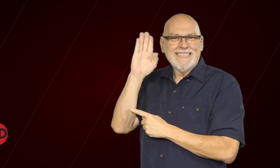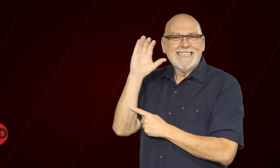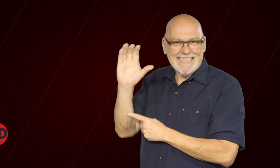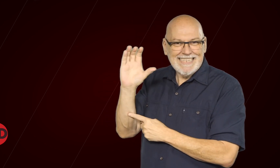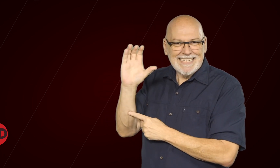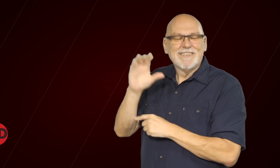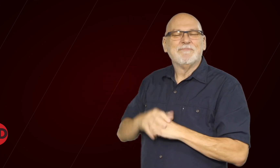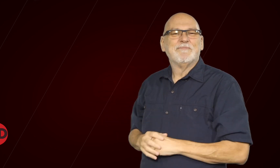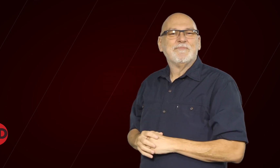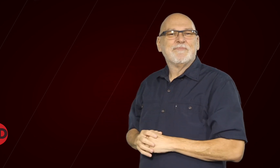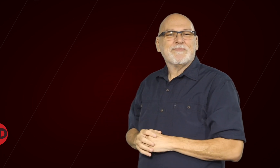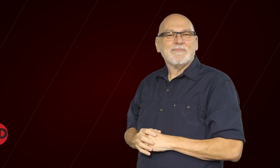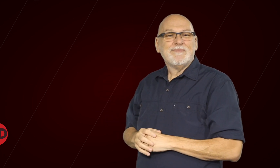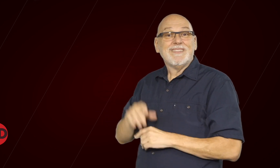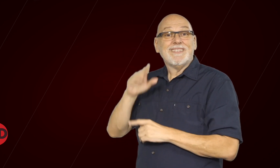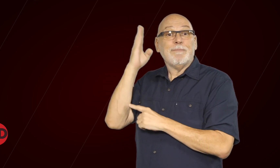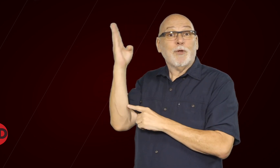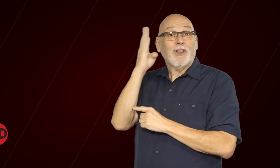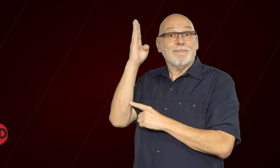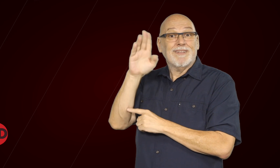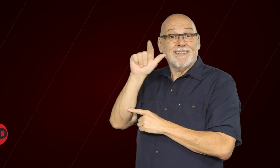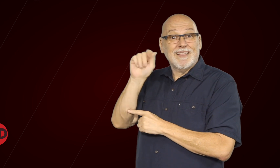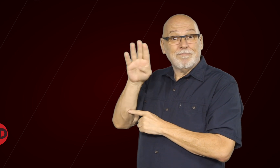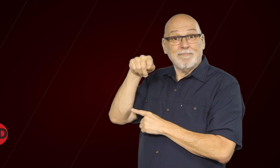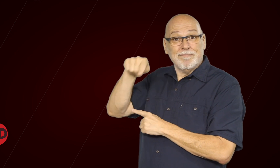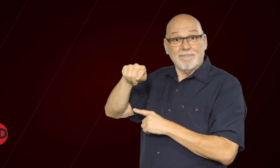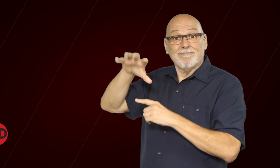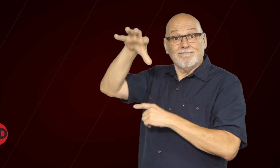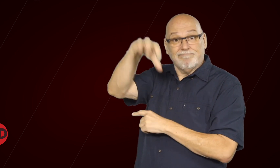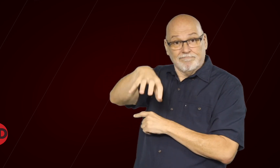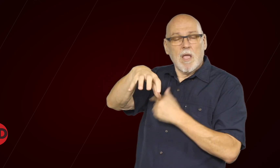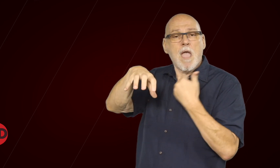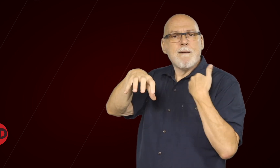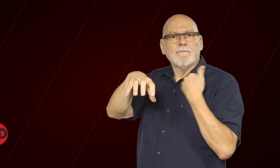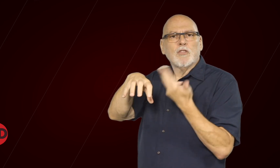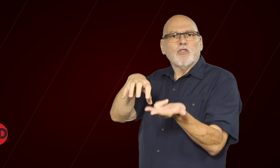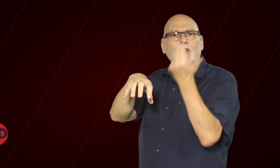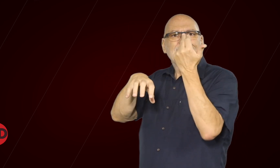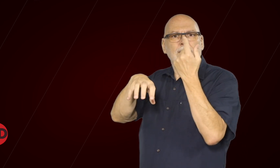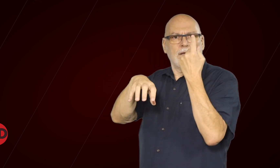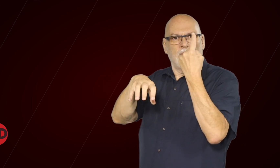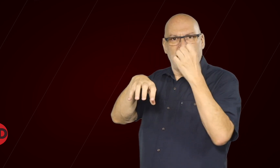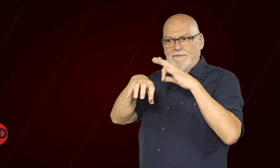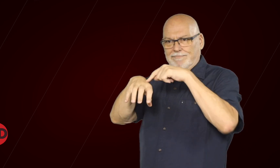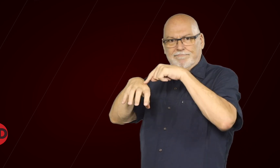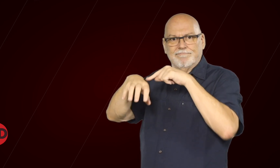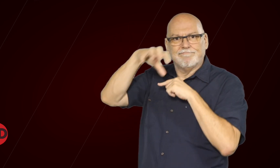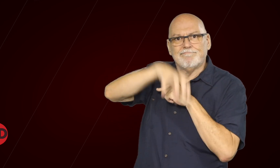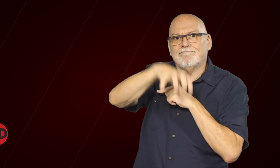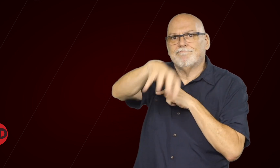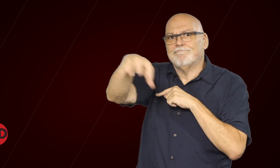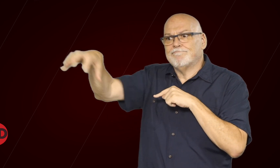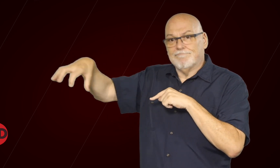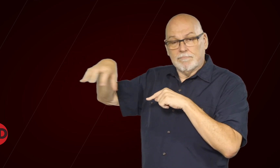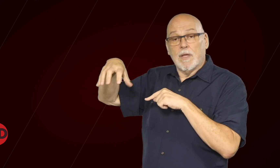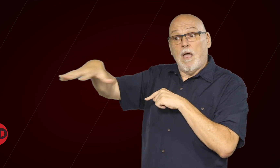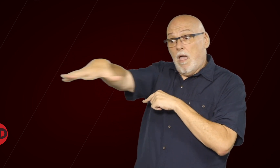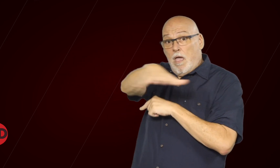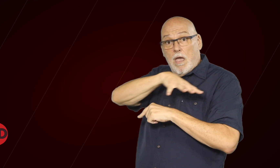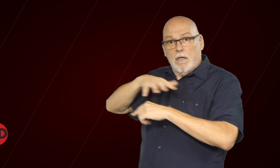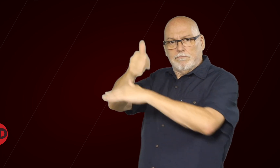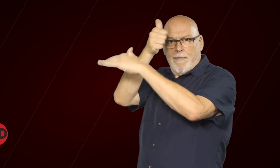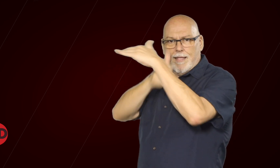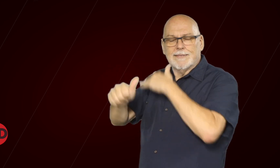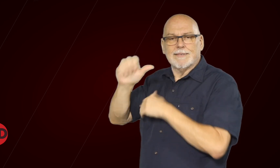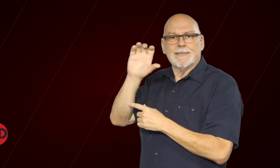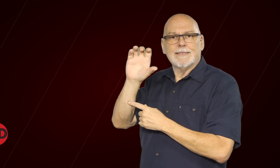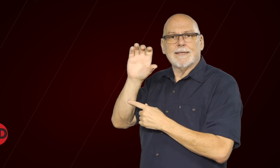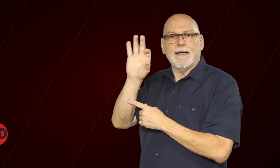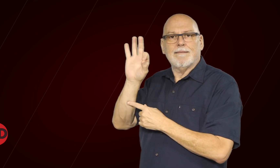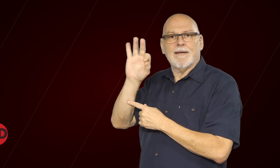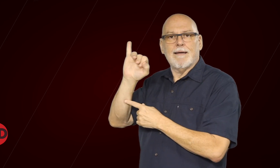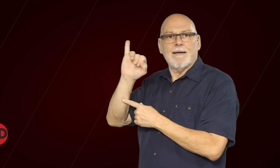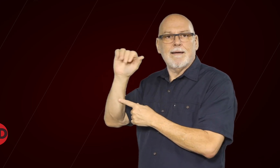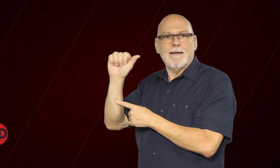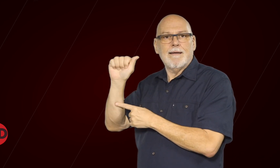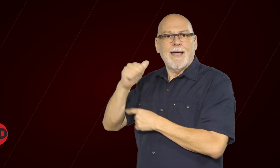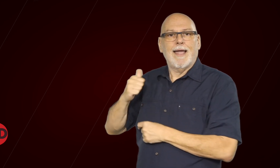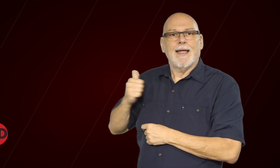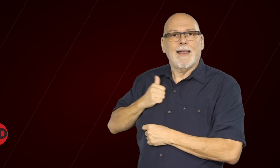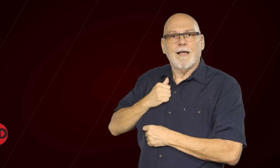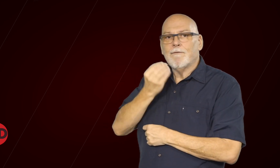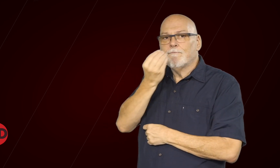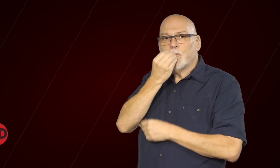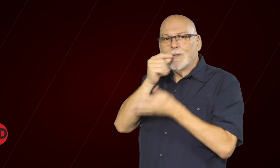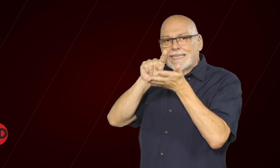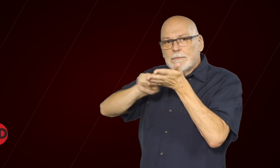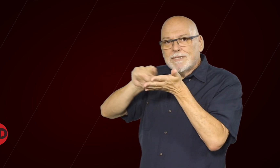Burnaby Lab is one of 13 laboratories under Canadian Food Inspection Agency